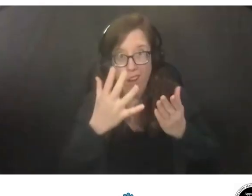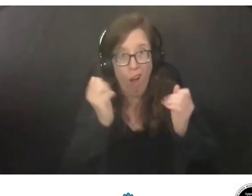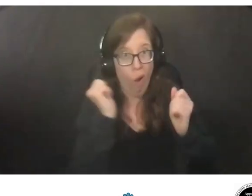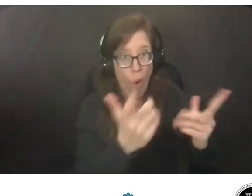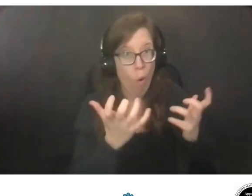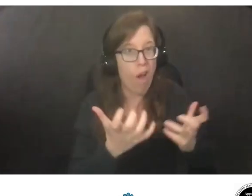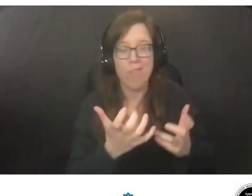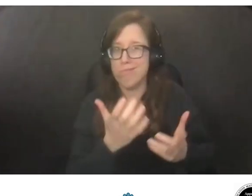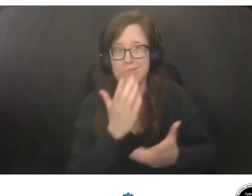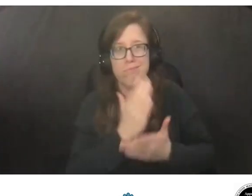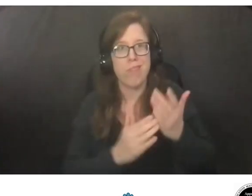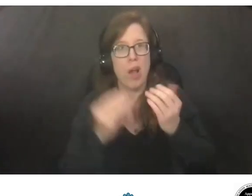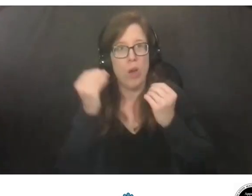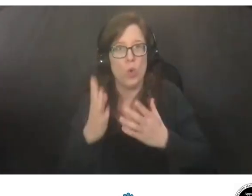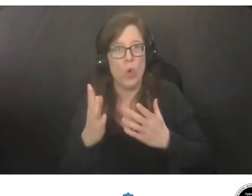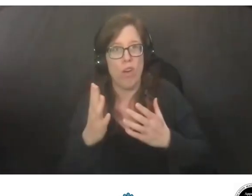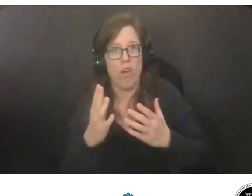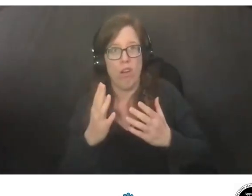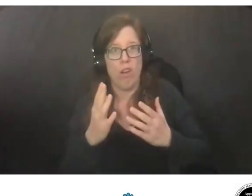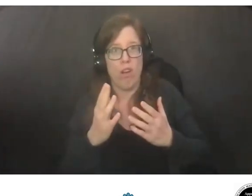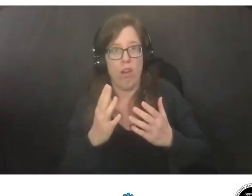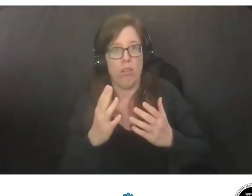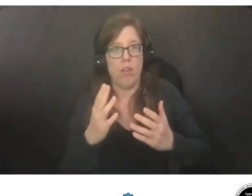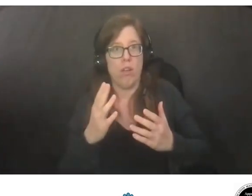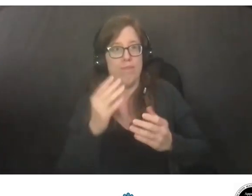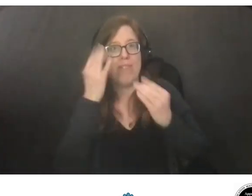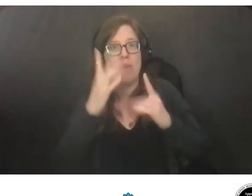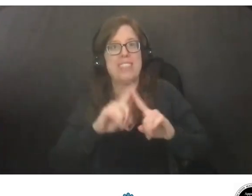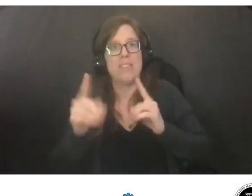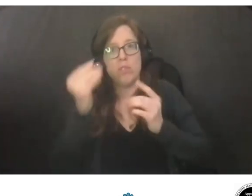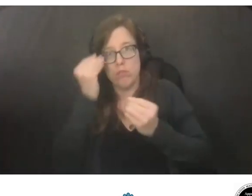not all students like the information presented in the same way. So,